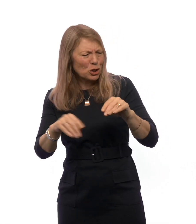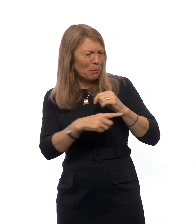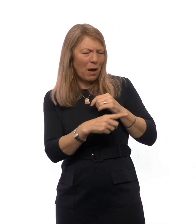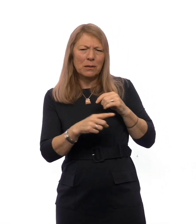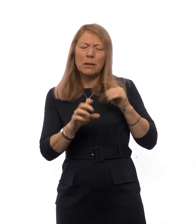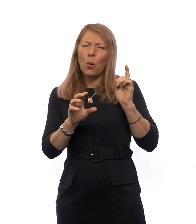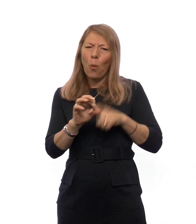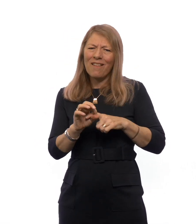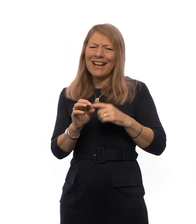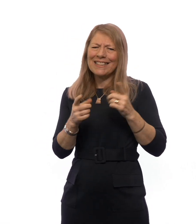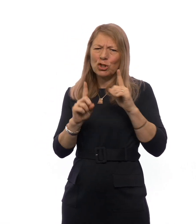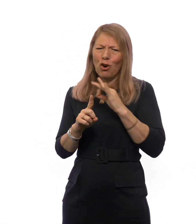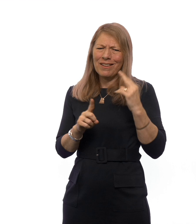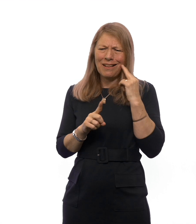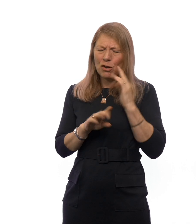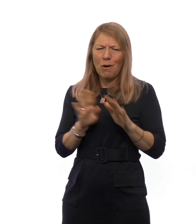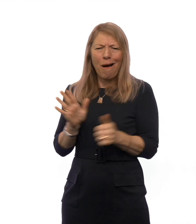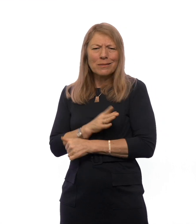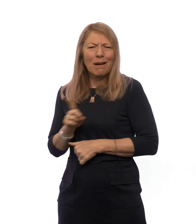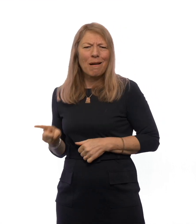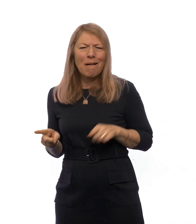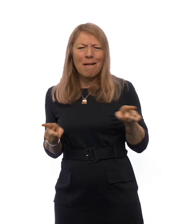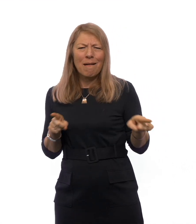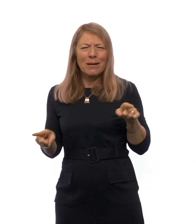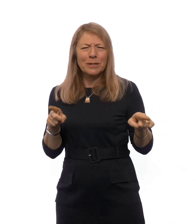qualifications of teachers of deaf children, which comes under the purview